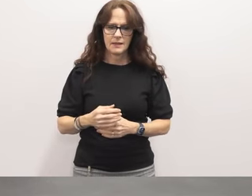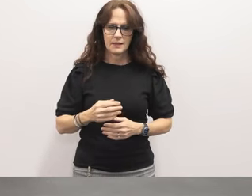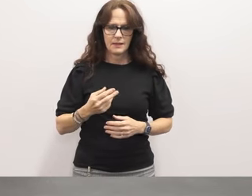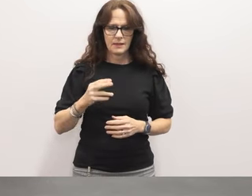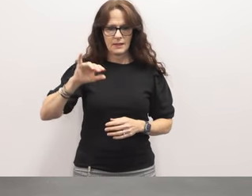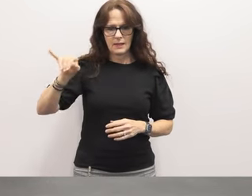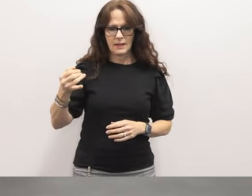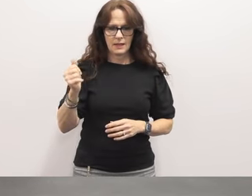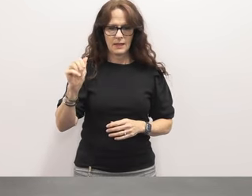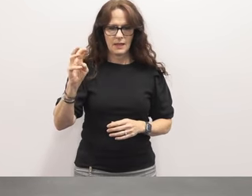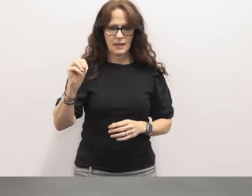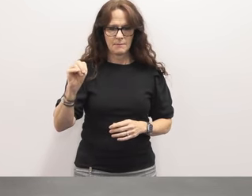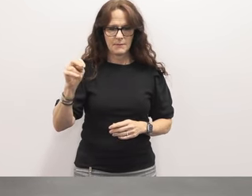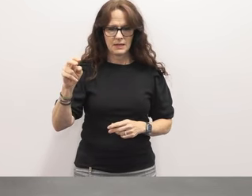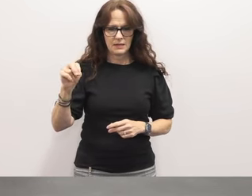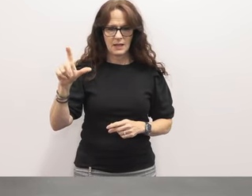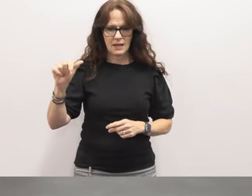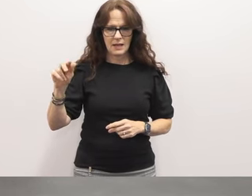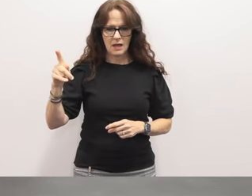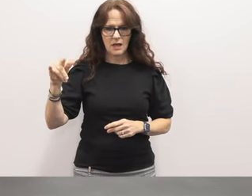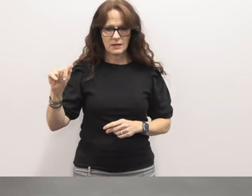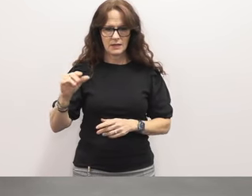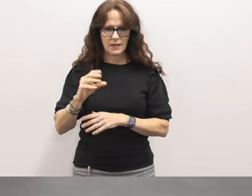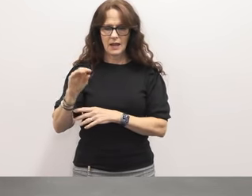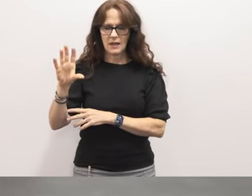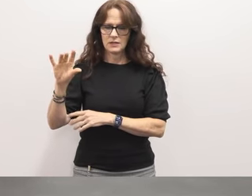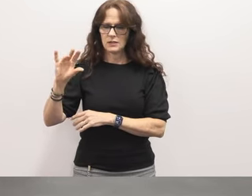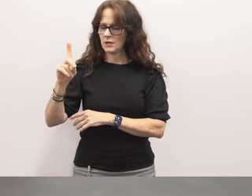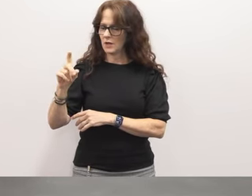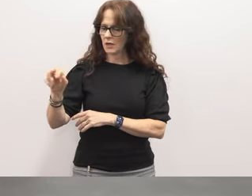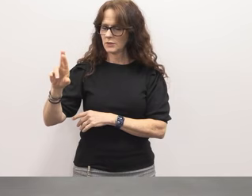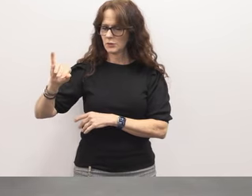and Dr. Jody Fender who are here with us. So thank you so much with their support